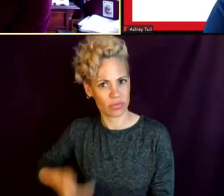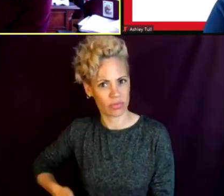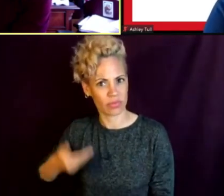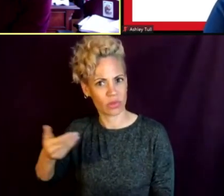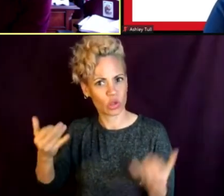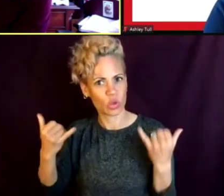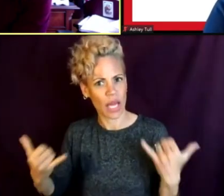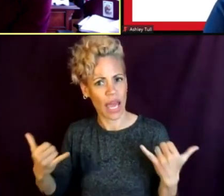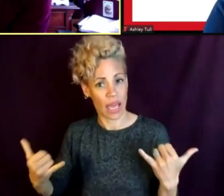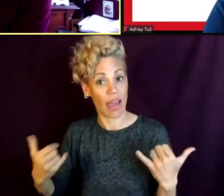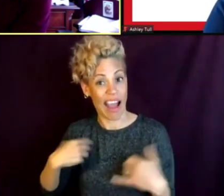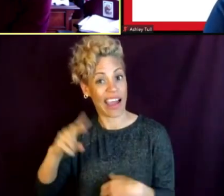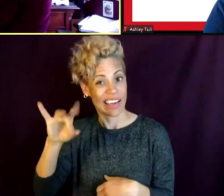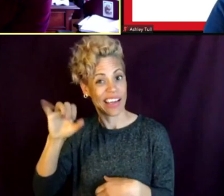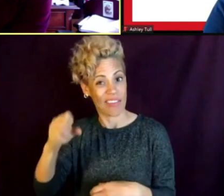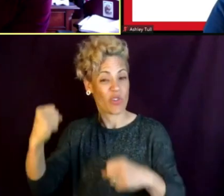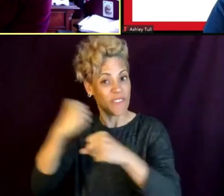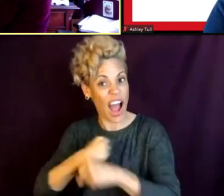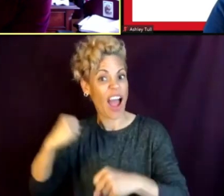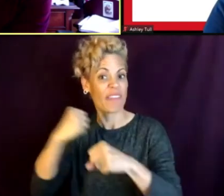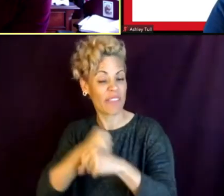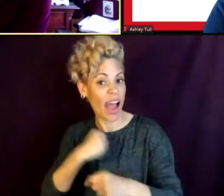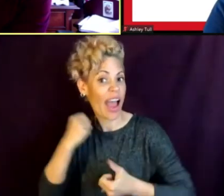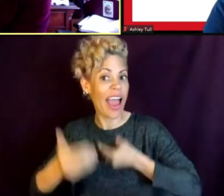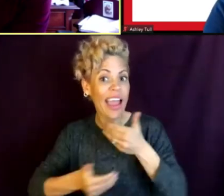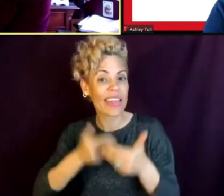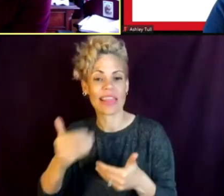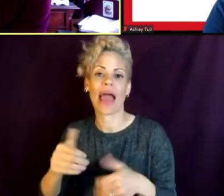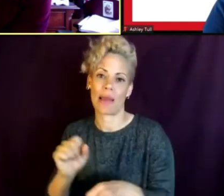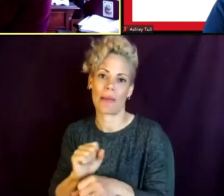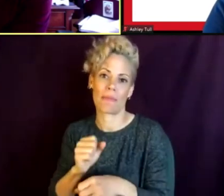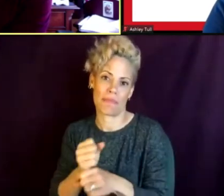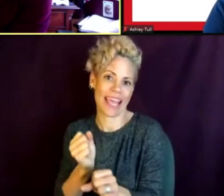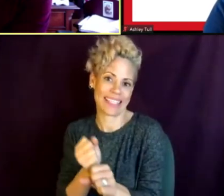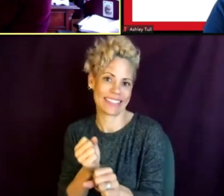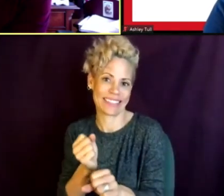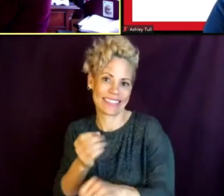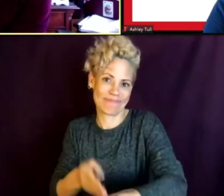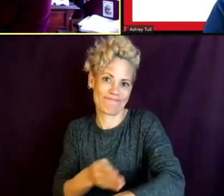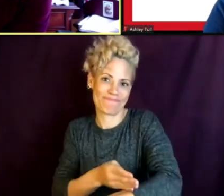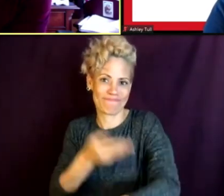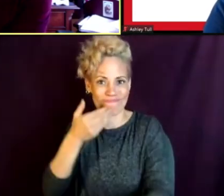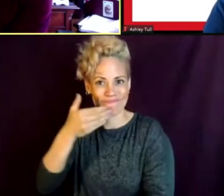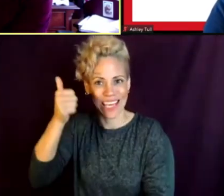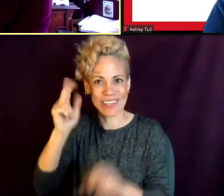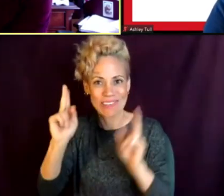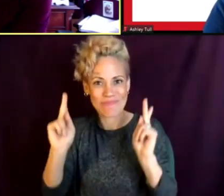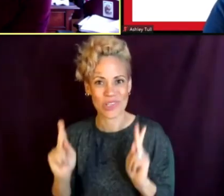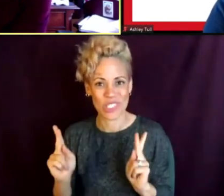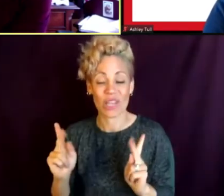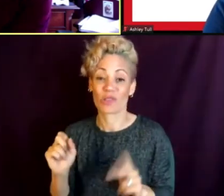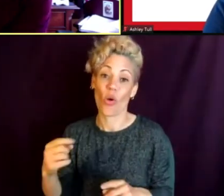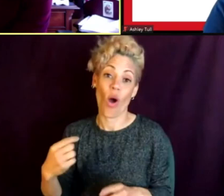And I think that makes you a better person. So, I openly say, I thank God for my epilepsy.